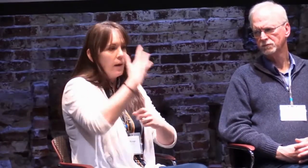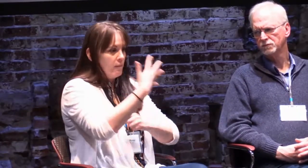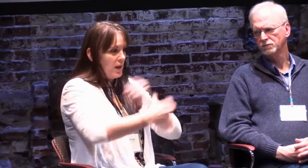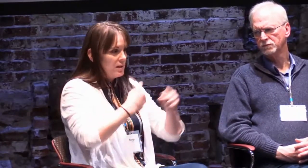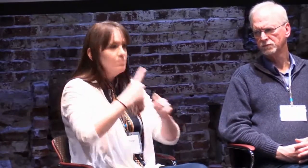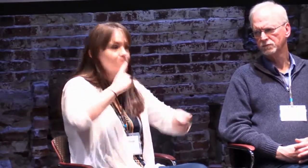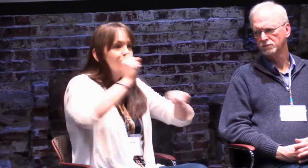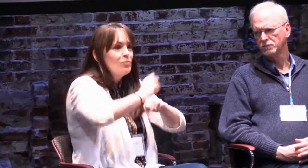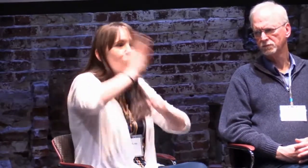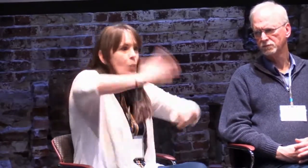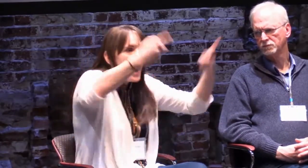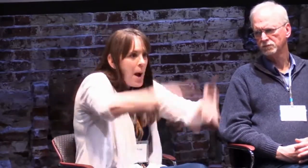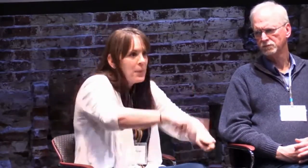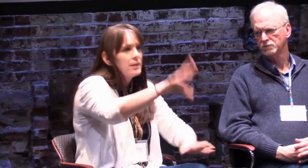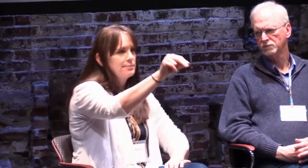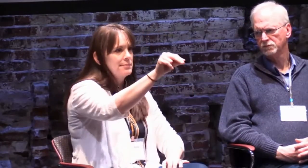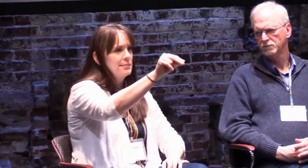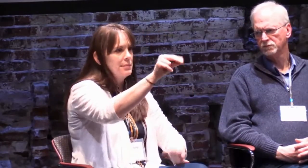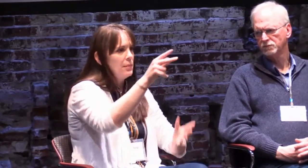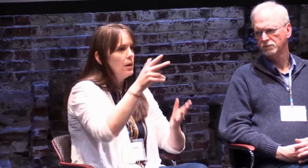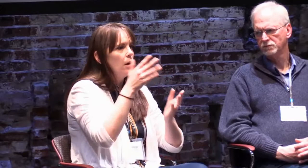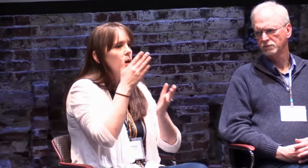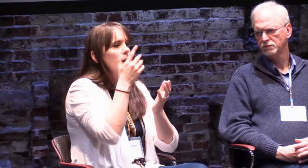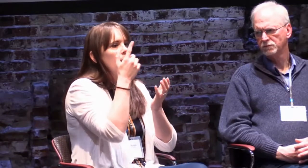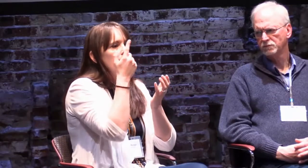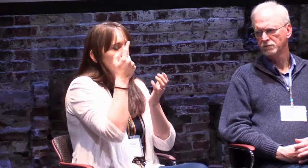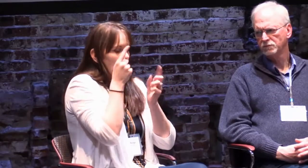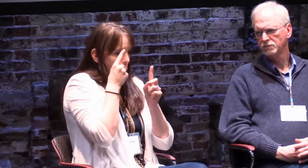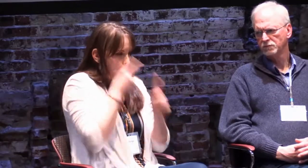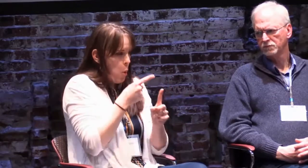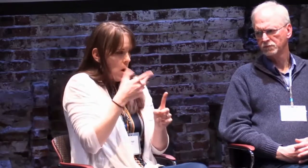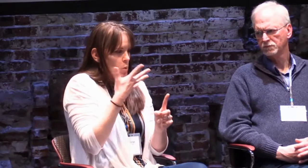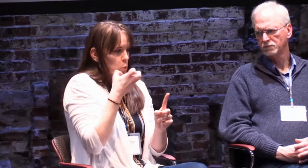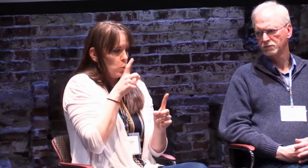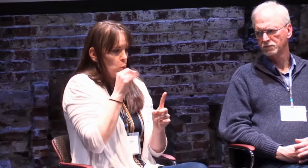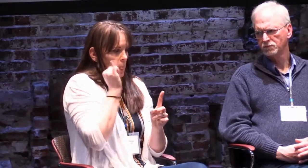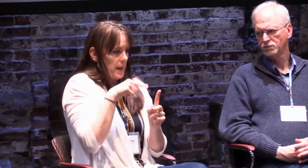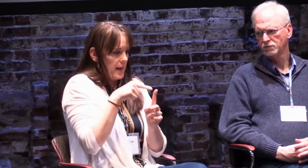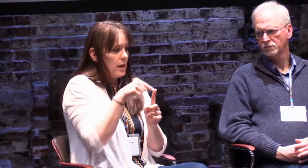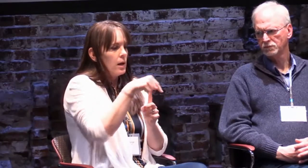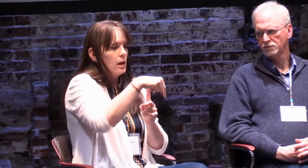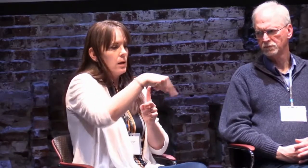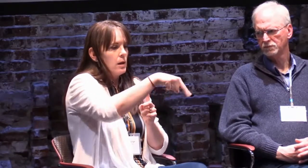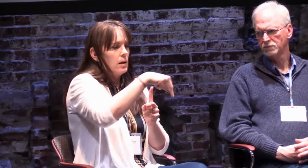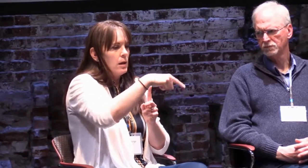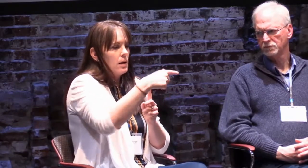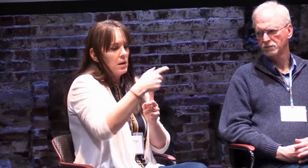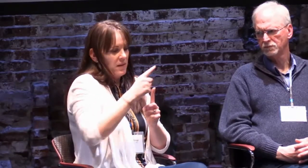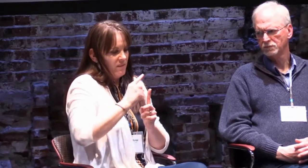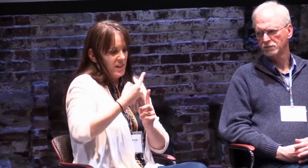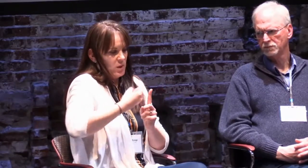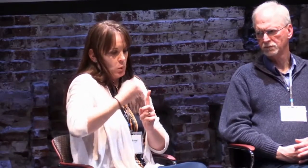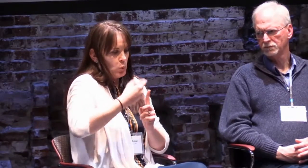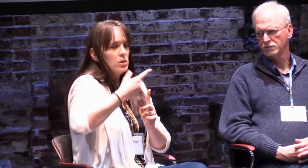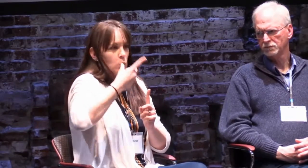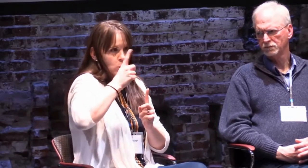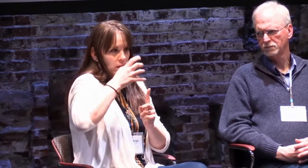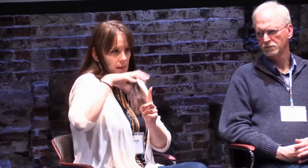So, in the five years of working so hard and having a strategy and have a plan, sometimes they don't happen.